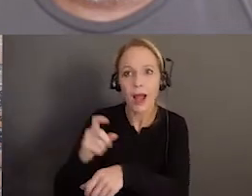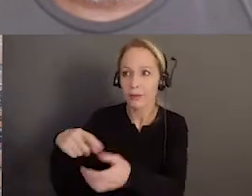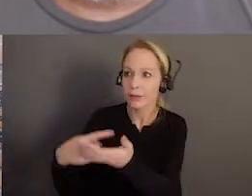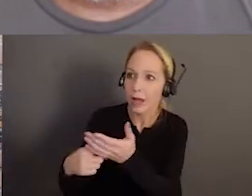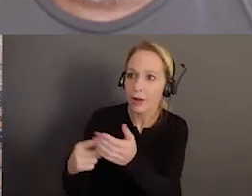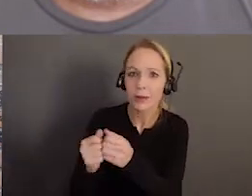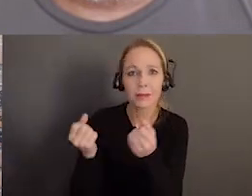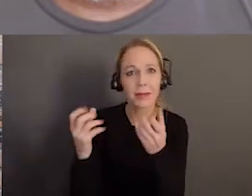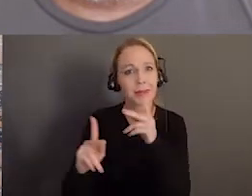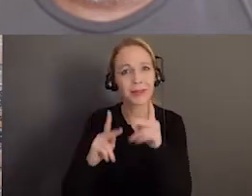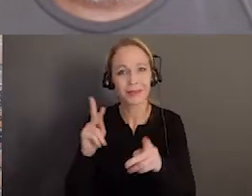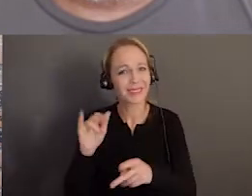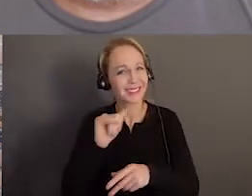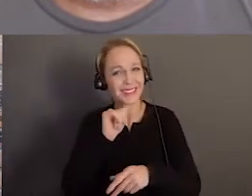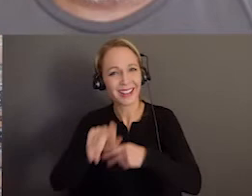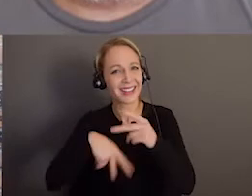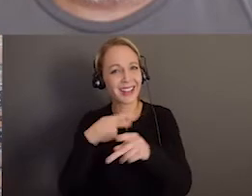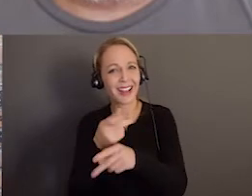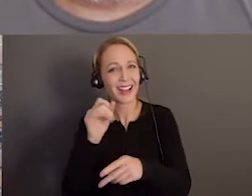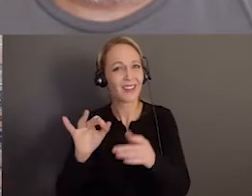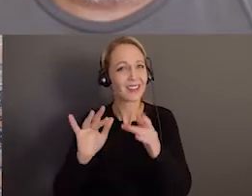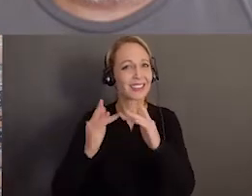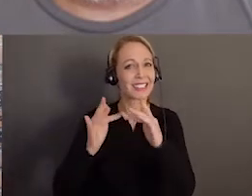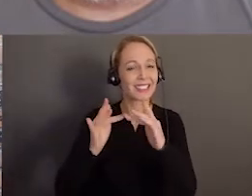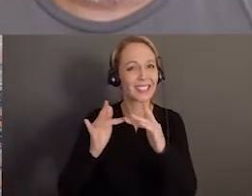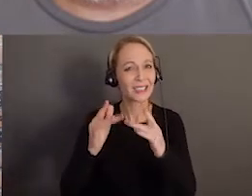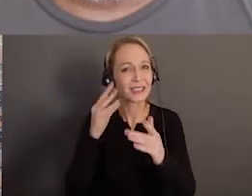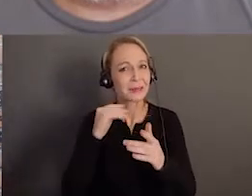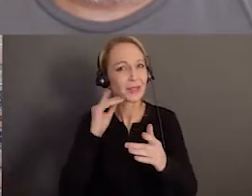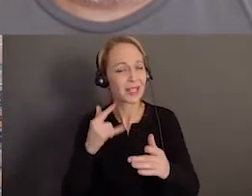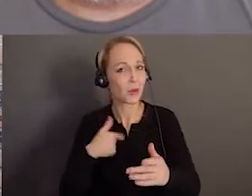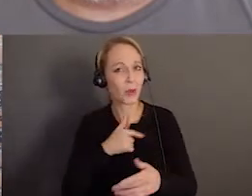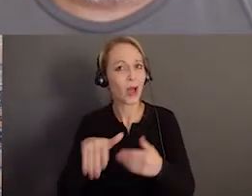LOT OF HOOPS AND THAT'S NOT THE KIND OF EXPERIENCE.